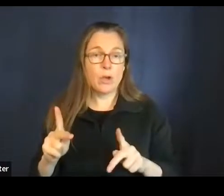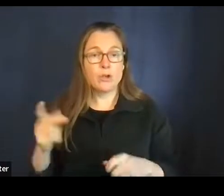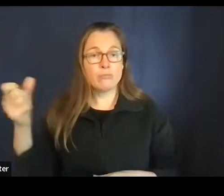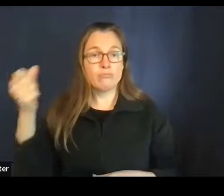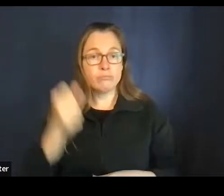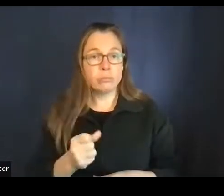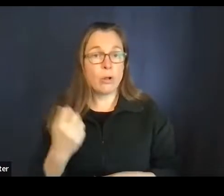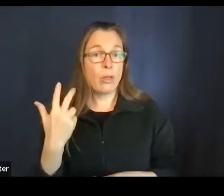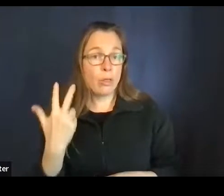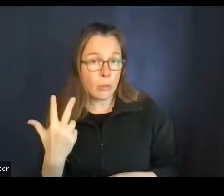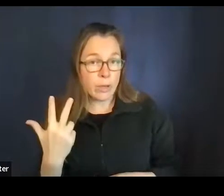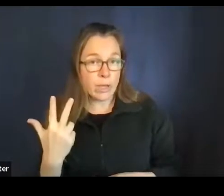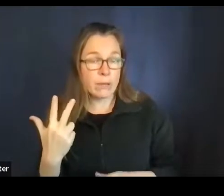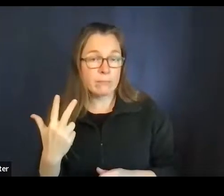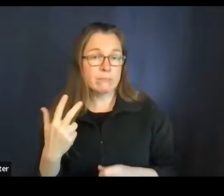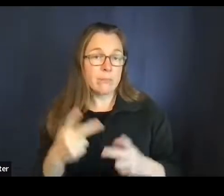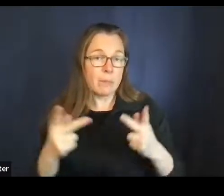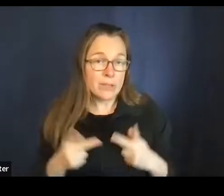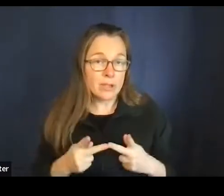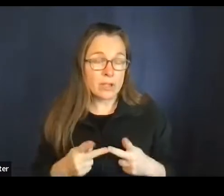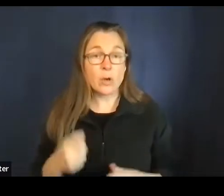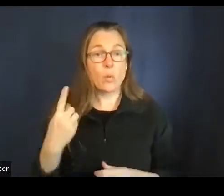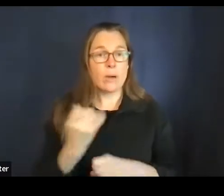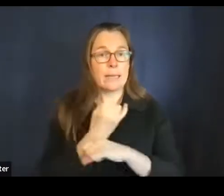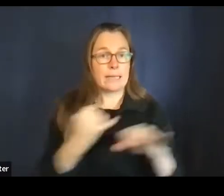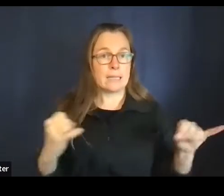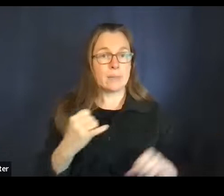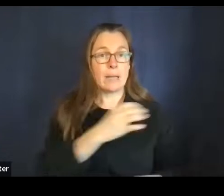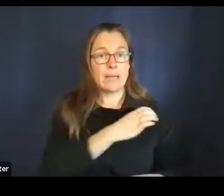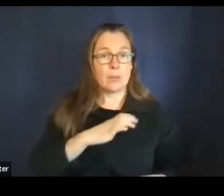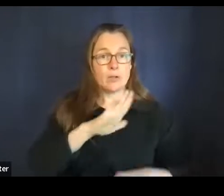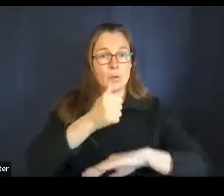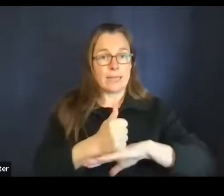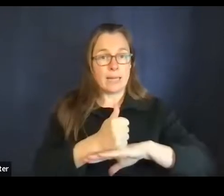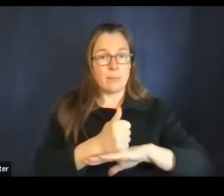One, an independent district commission to establish those geographic districts that I spoke of.